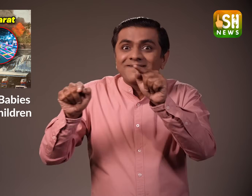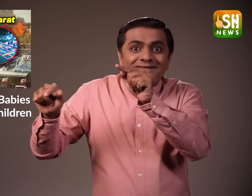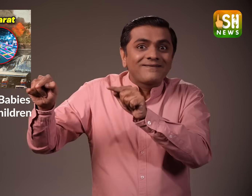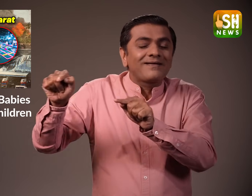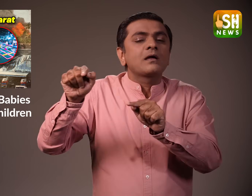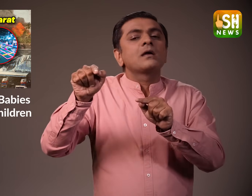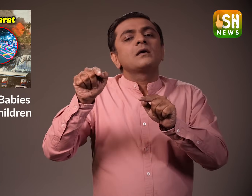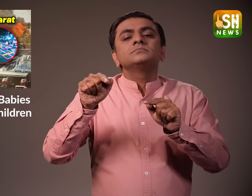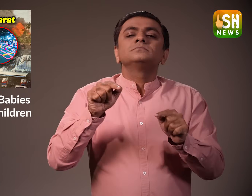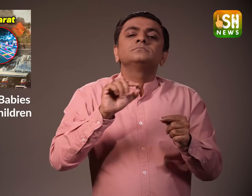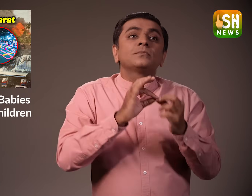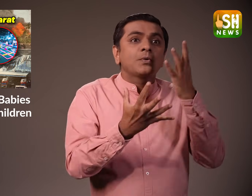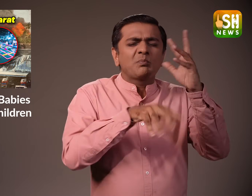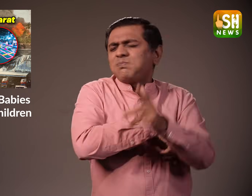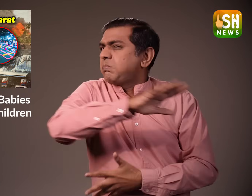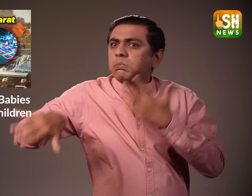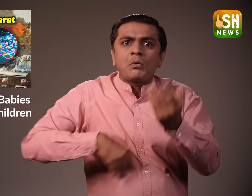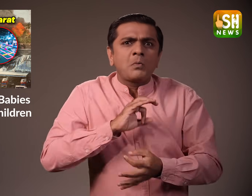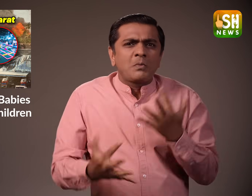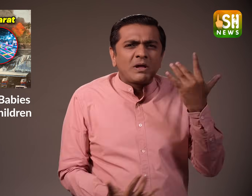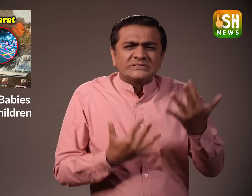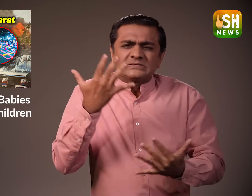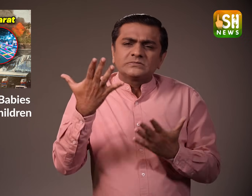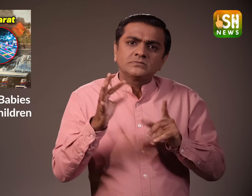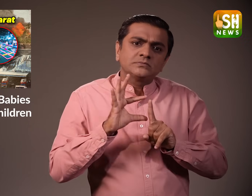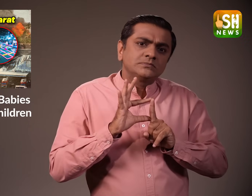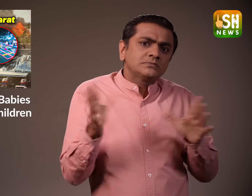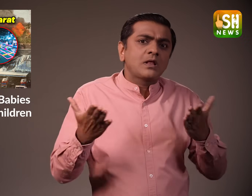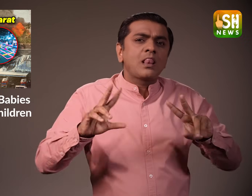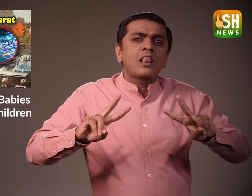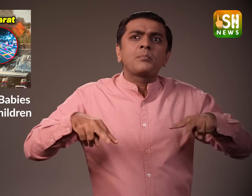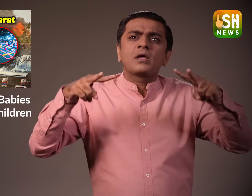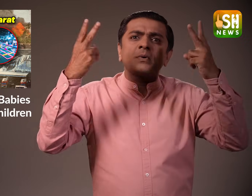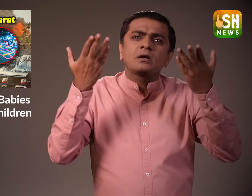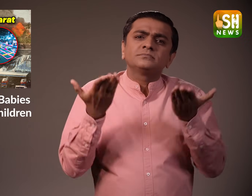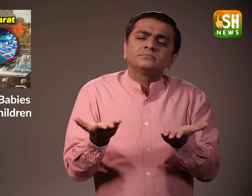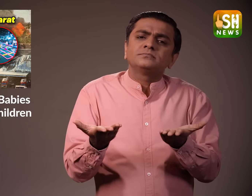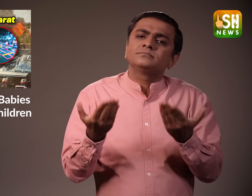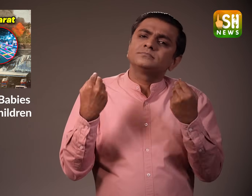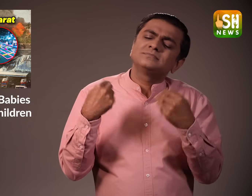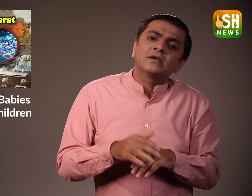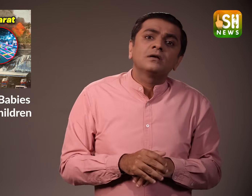All of it caught fire because of a small spark.